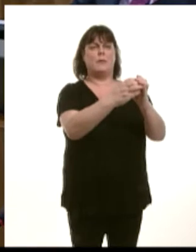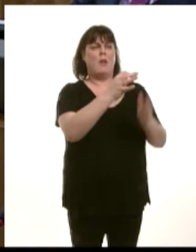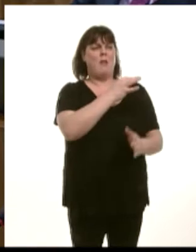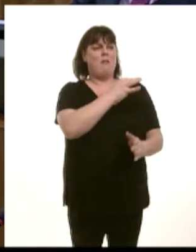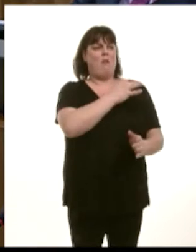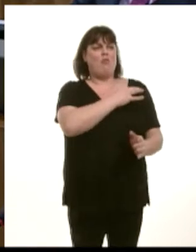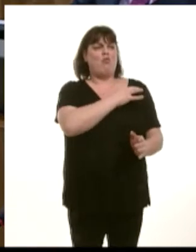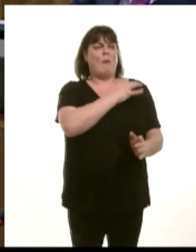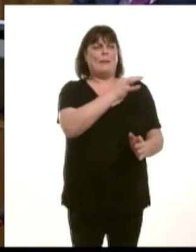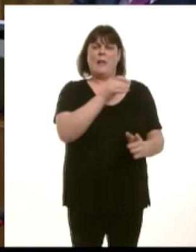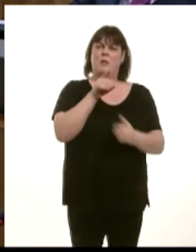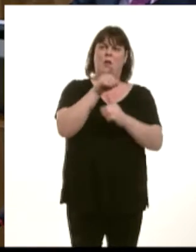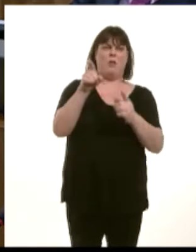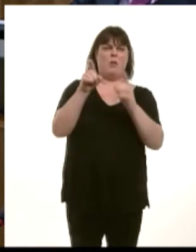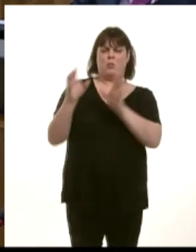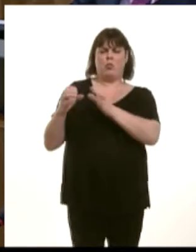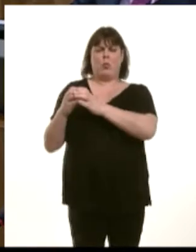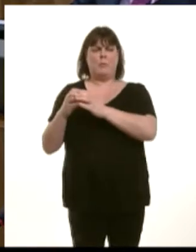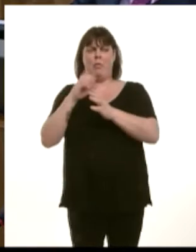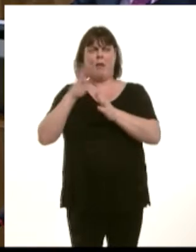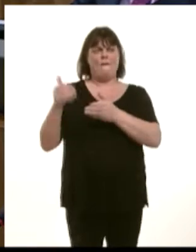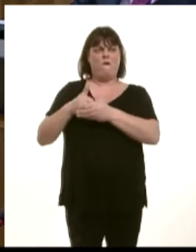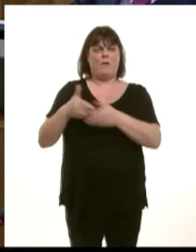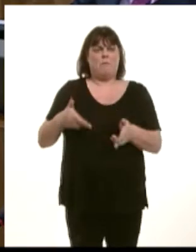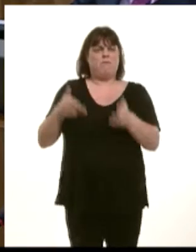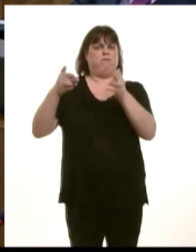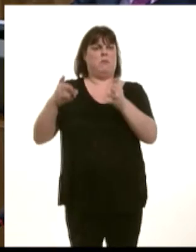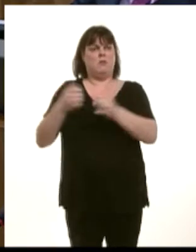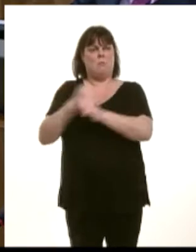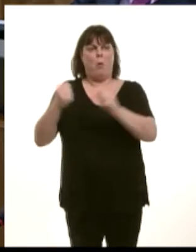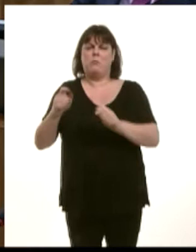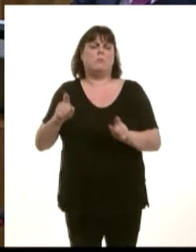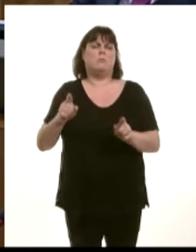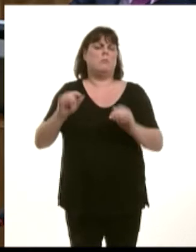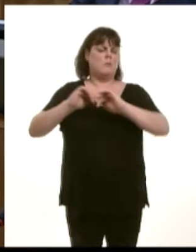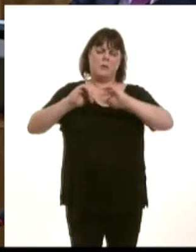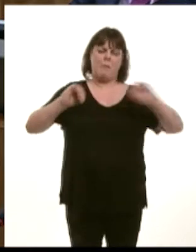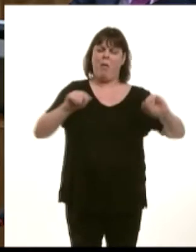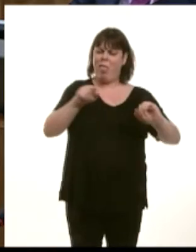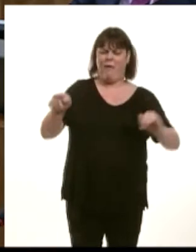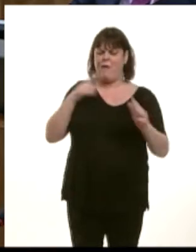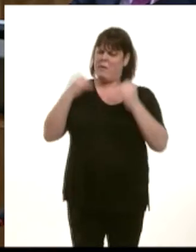those people who stand outside of those bodies—a handful of people who are radicalised, who are more extreme in their views.